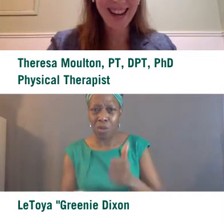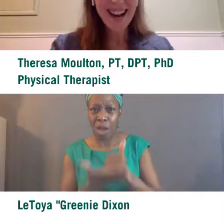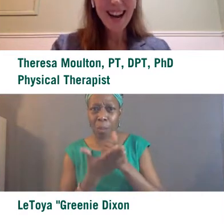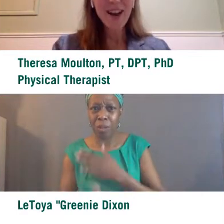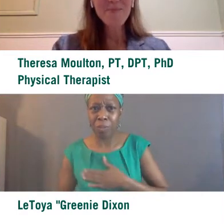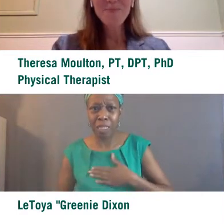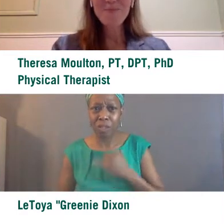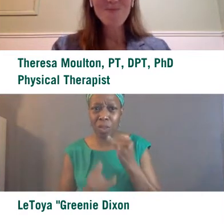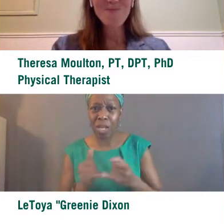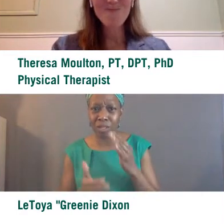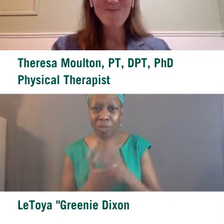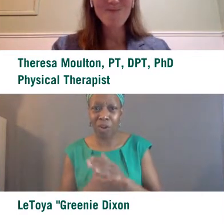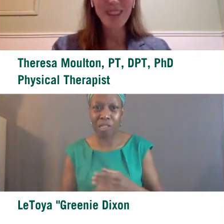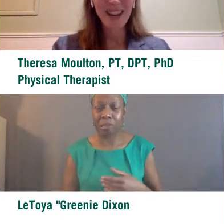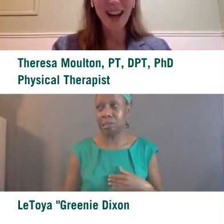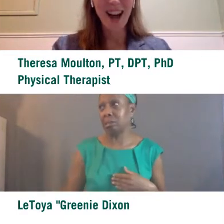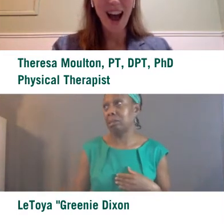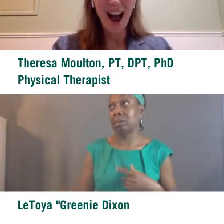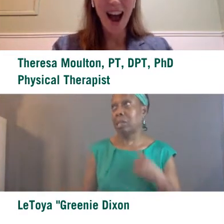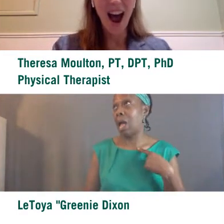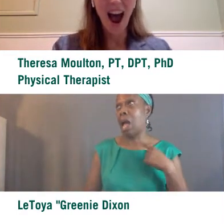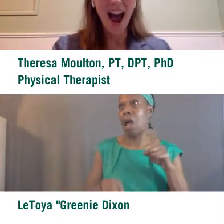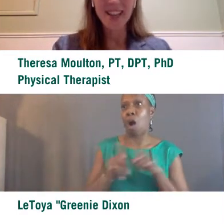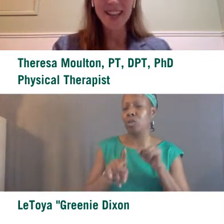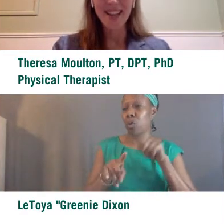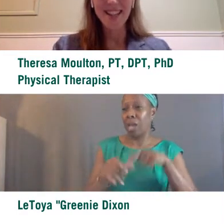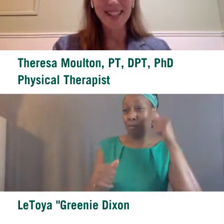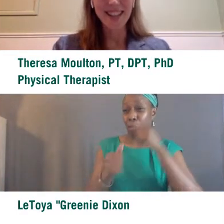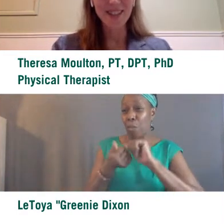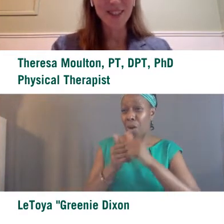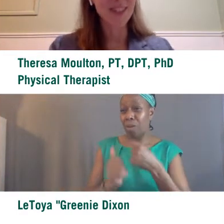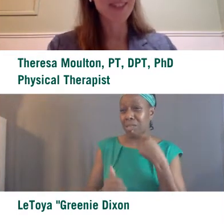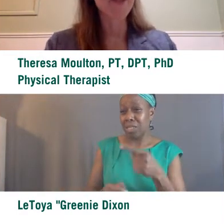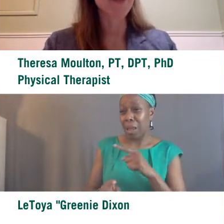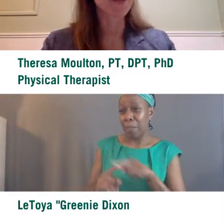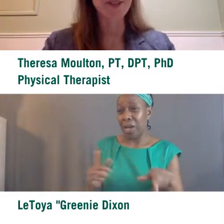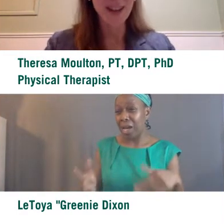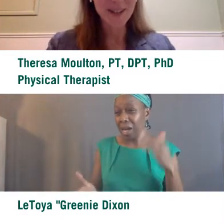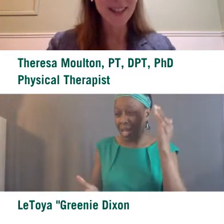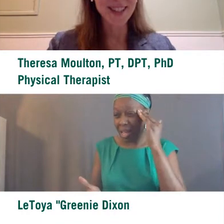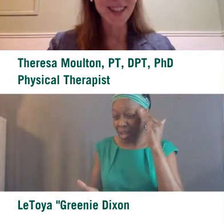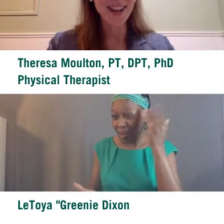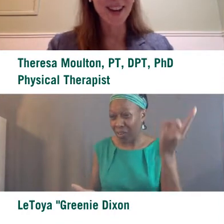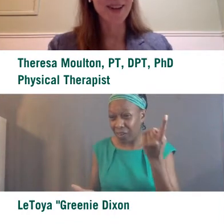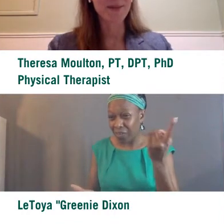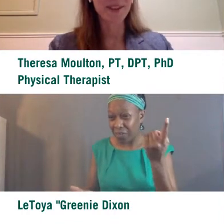We decided we could never remember how to say it. Yes, I don't know the correct way to say the acronym